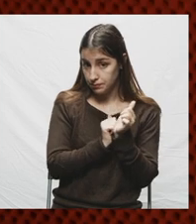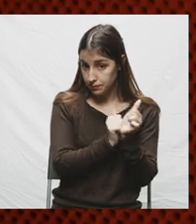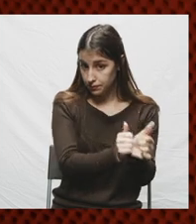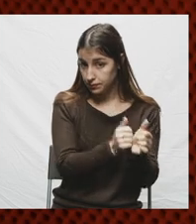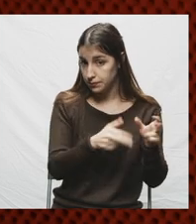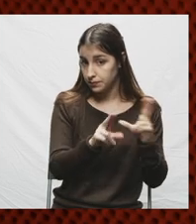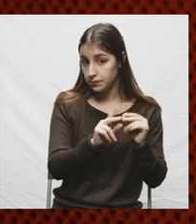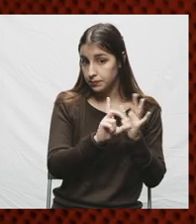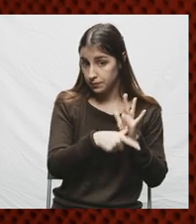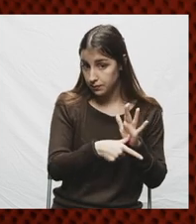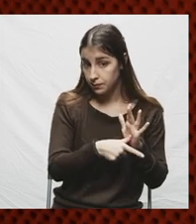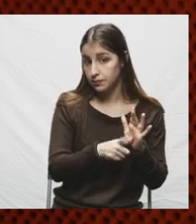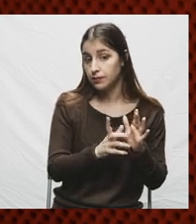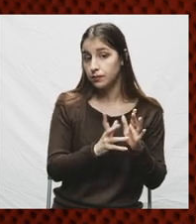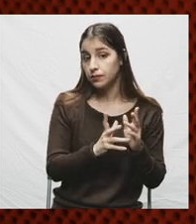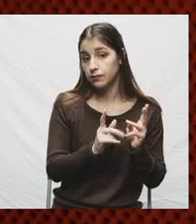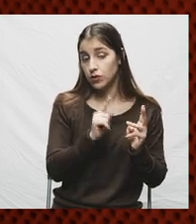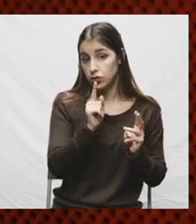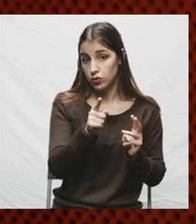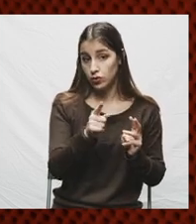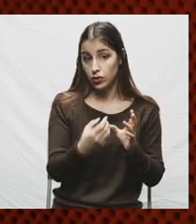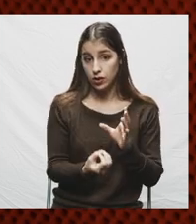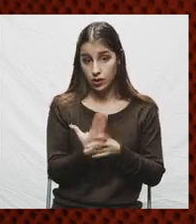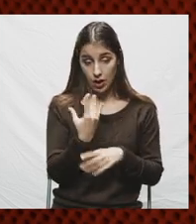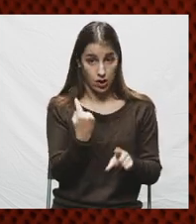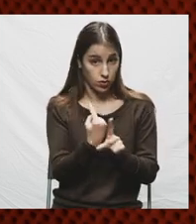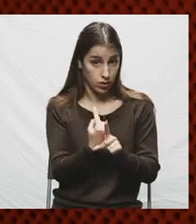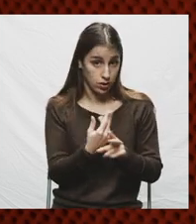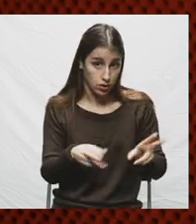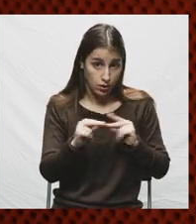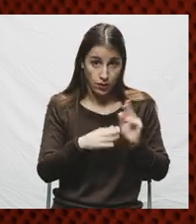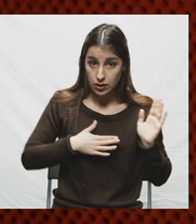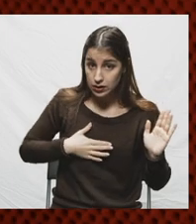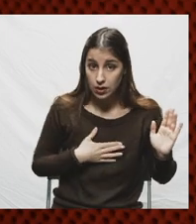role of following-up new projects because in a way you are choreographing, not choreographing.